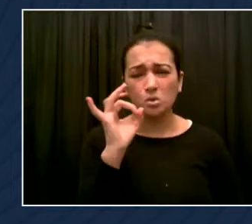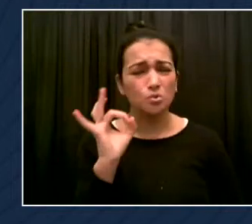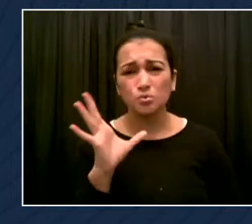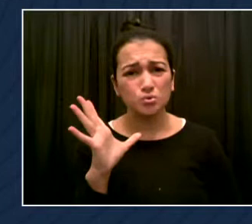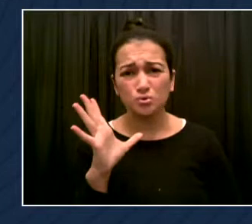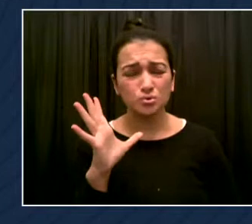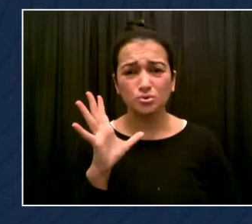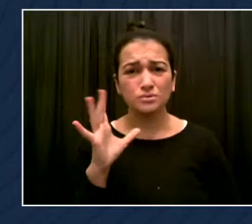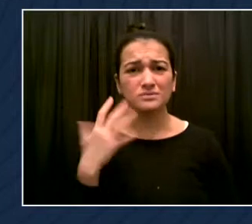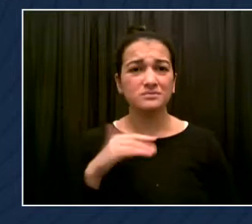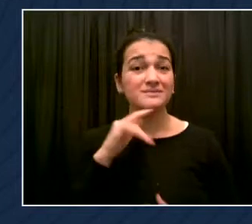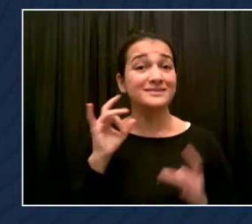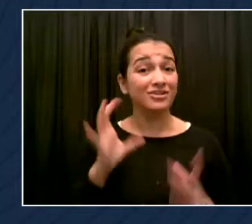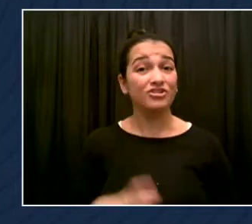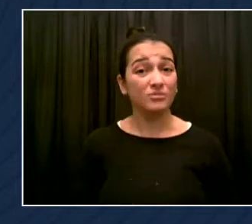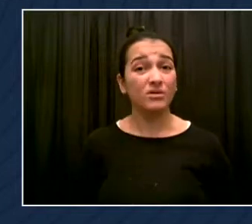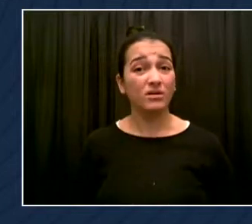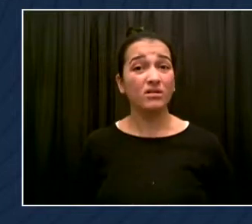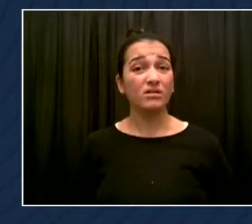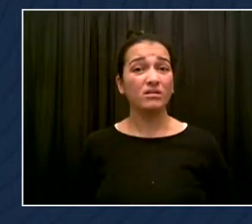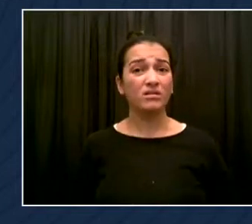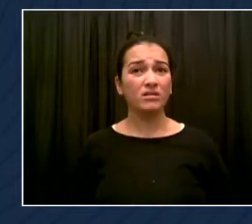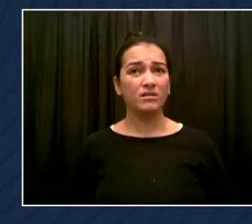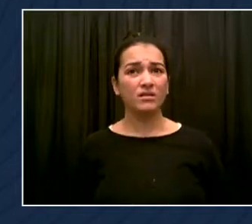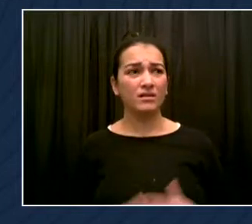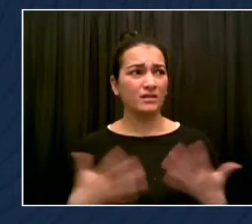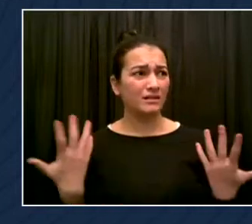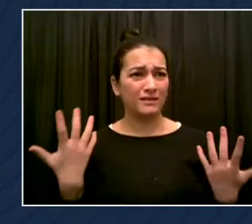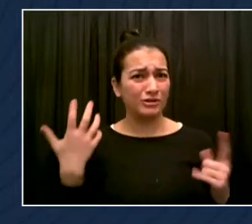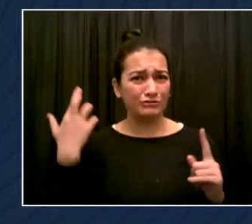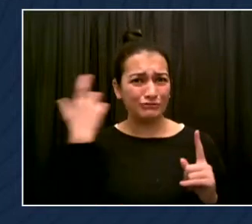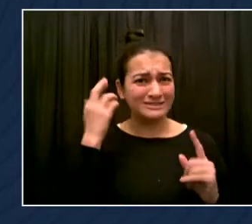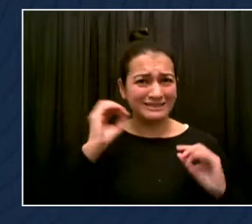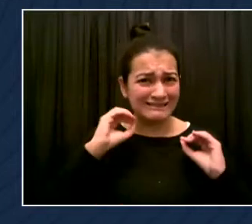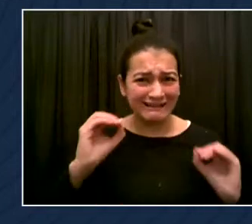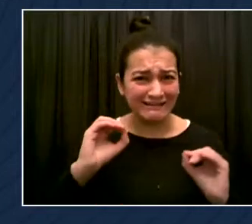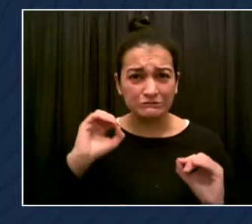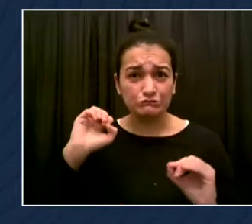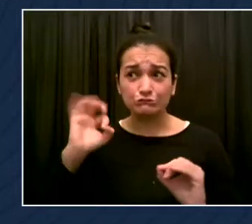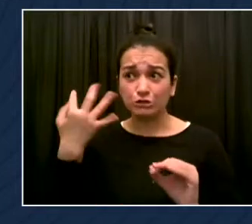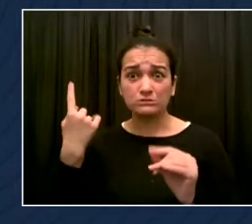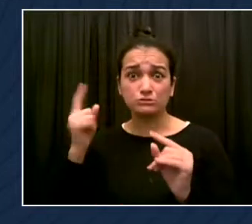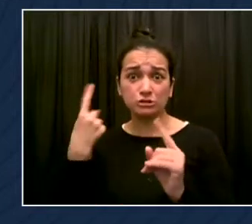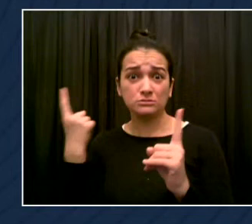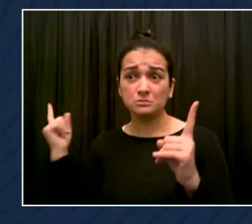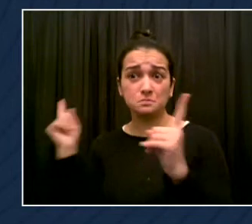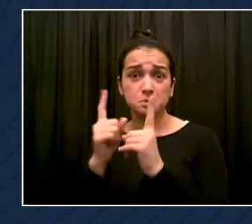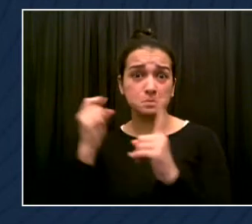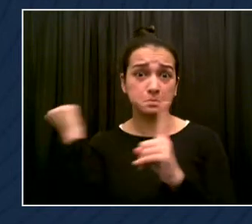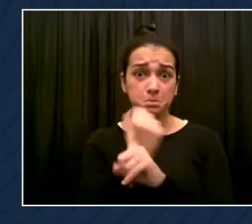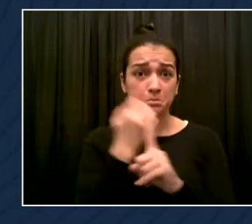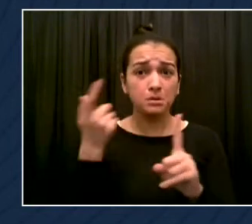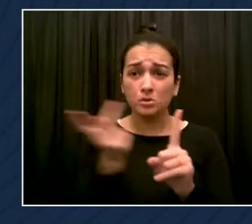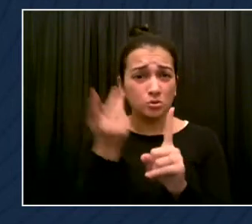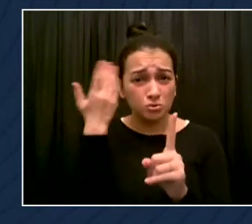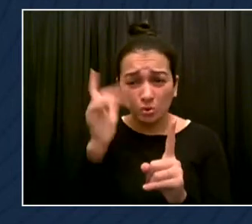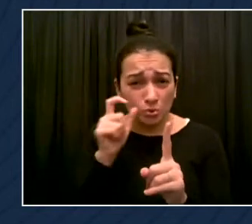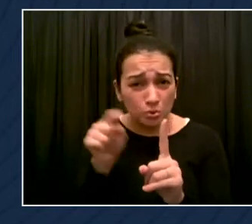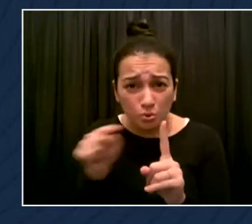AND I OKNW IT'S BEEN REPORTED THAT IT'S AN UNPROVOKED ATTACK WHERE WE ARE ASKING NAYOE NTTHA MAY HAVE SEEN ANYTHING OR HEARD ANYTHIN G